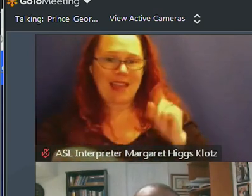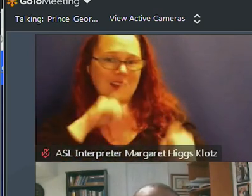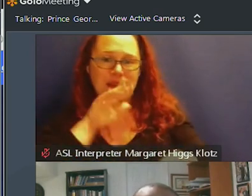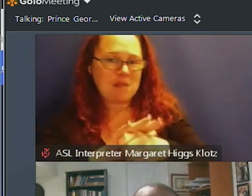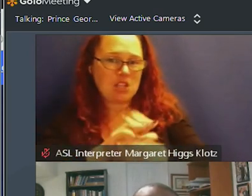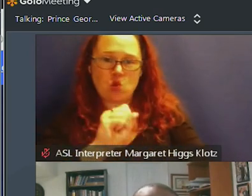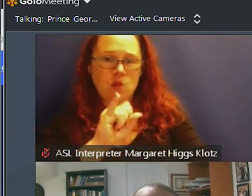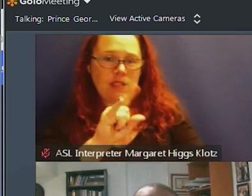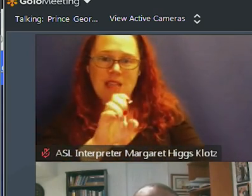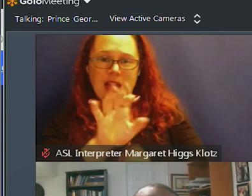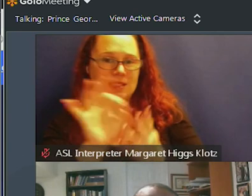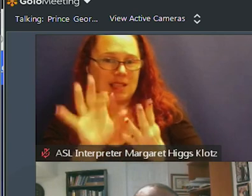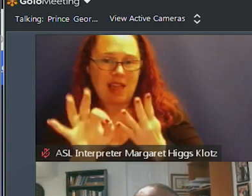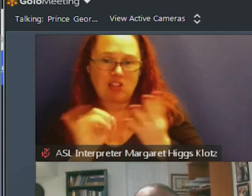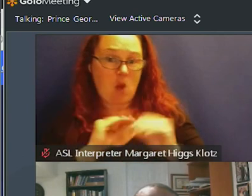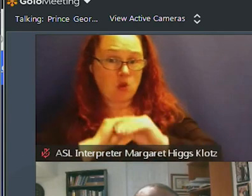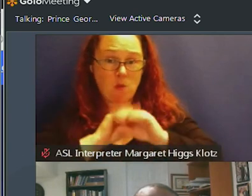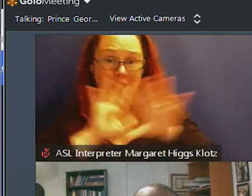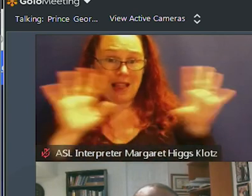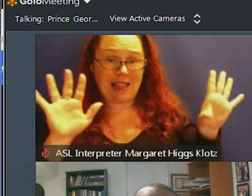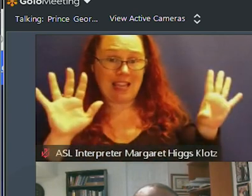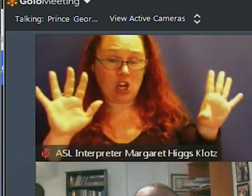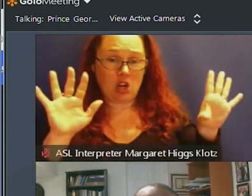I do not want to be misleading to anybody, but I,